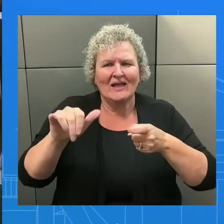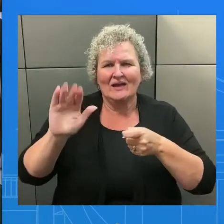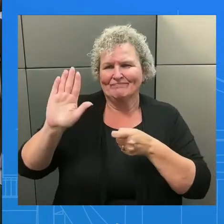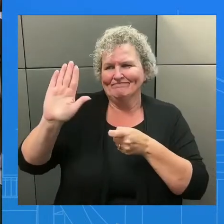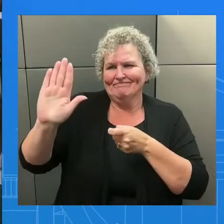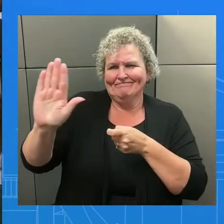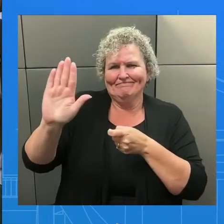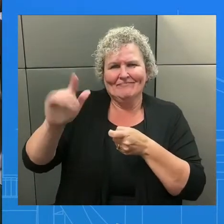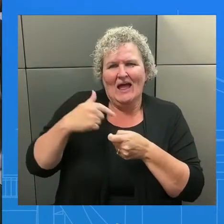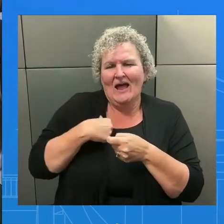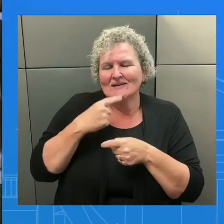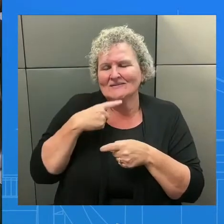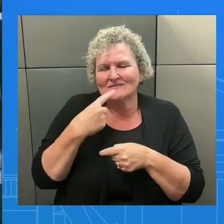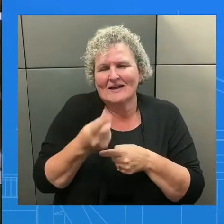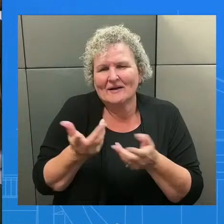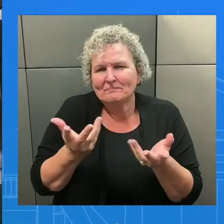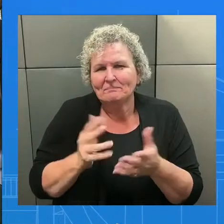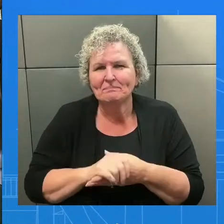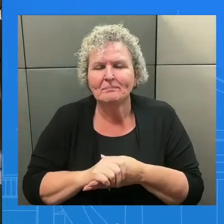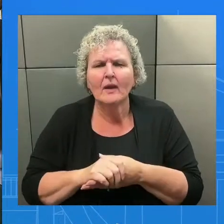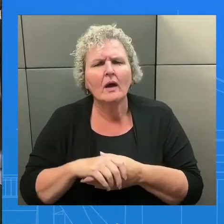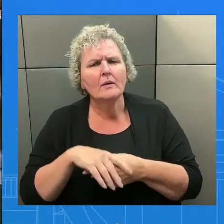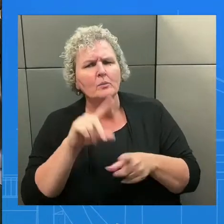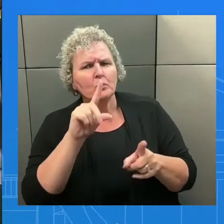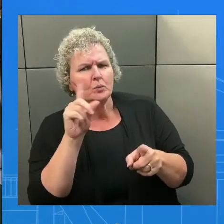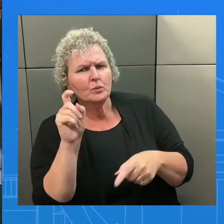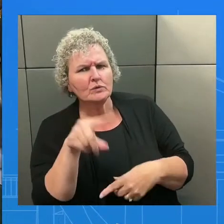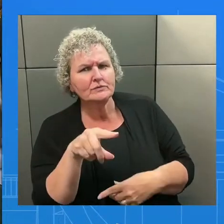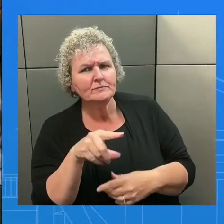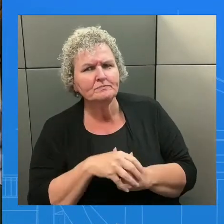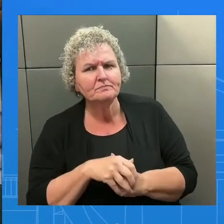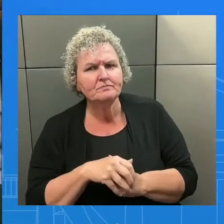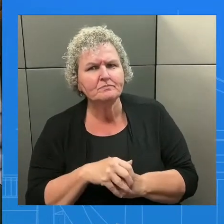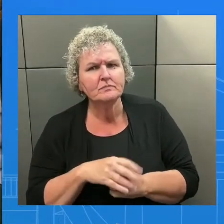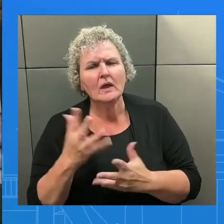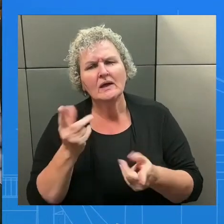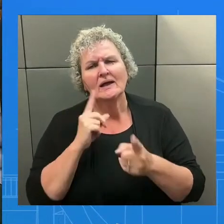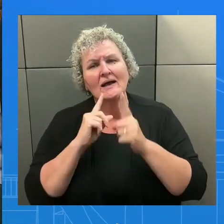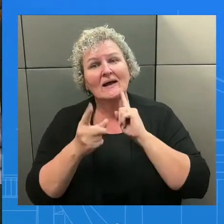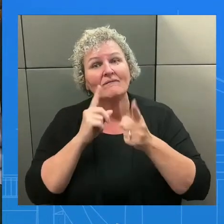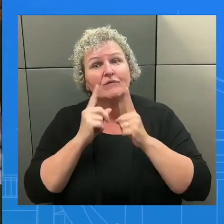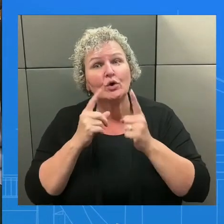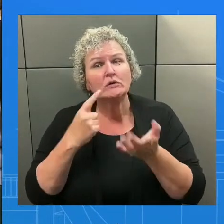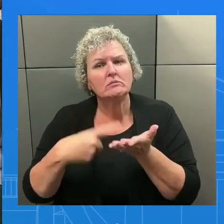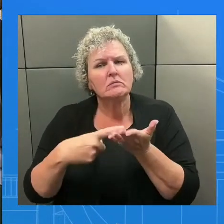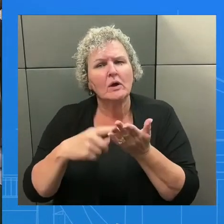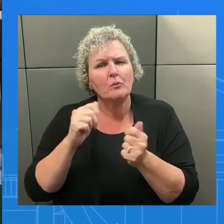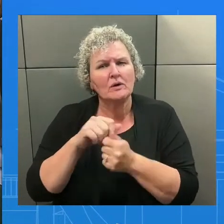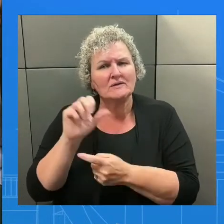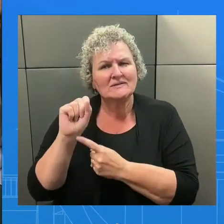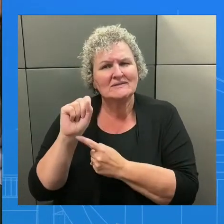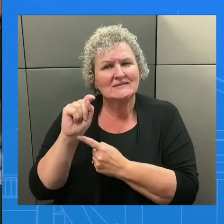would come into play in this election. She said, "I don't think of it that way." Obviously, the former president, Barack Obama, said that he did believe that sexism